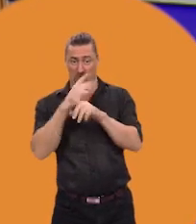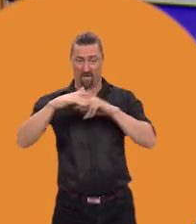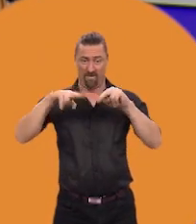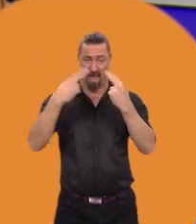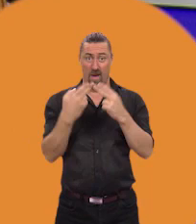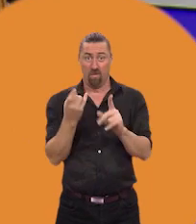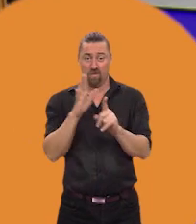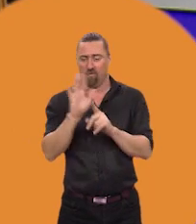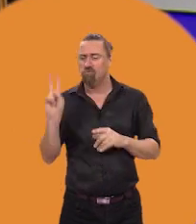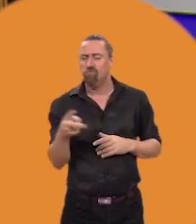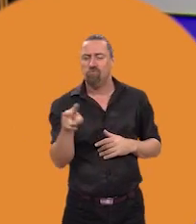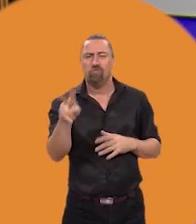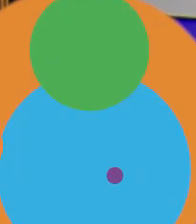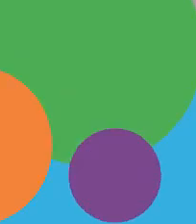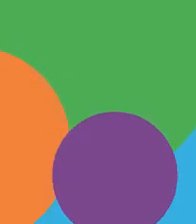on an adventure in the Aussie bush.